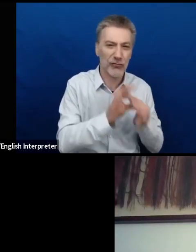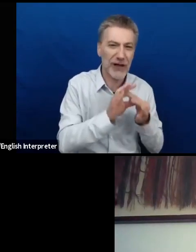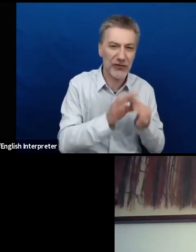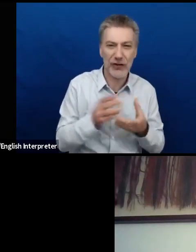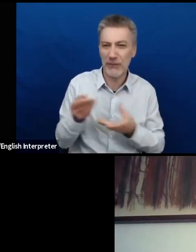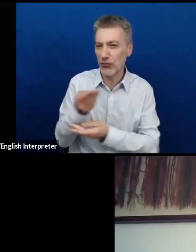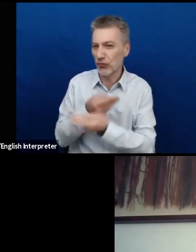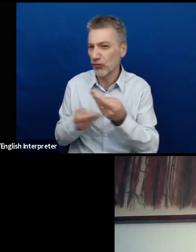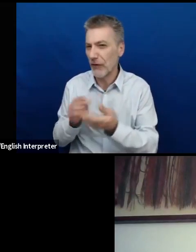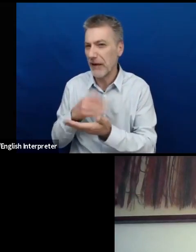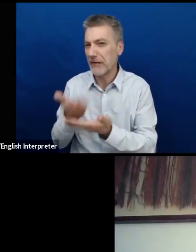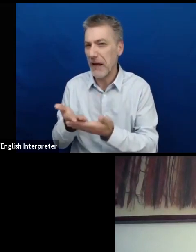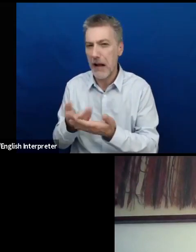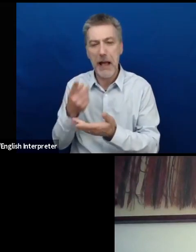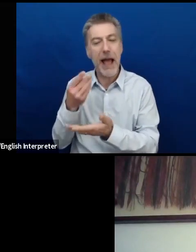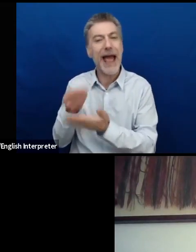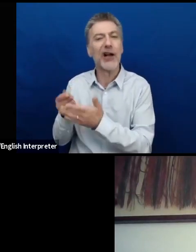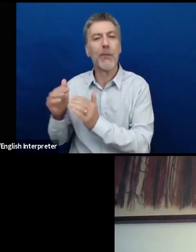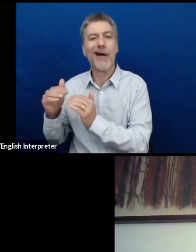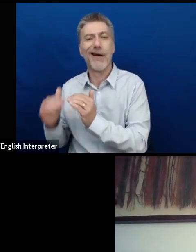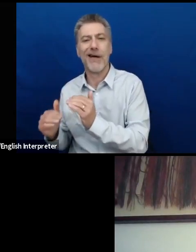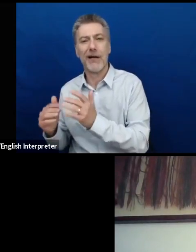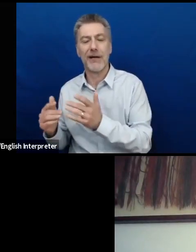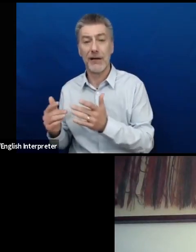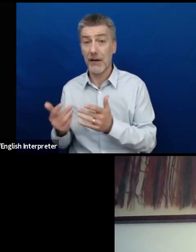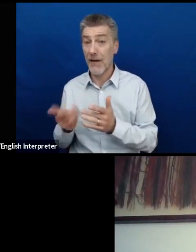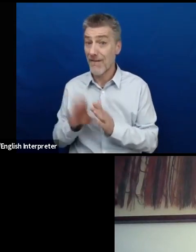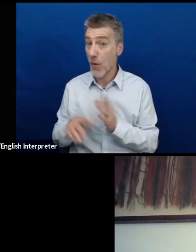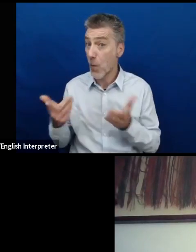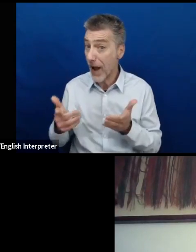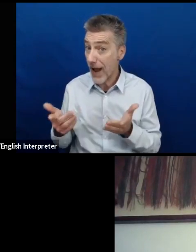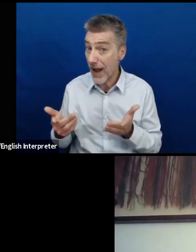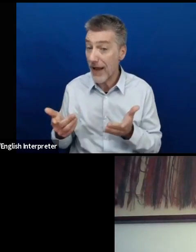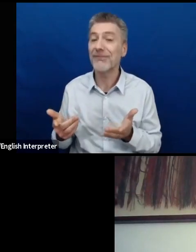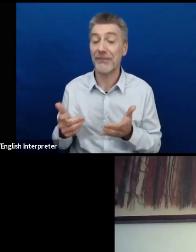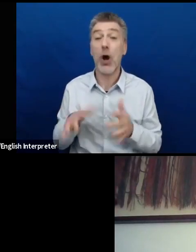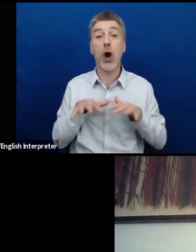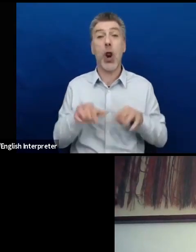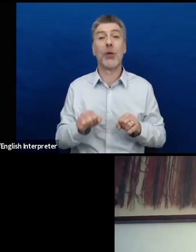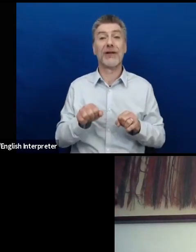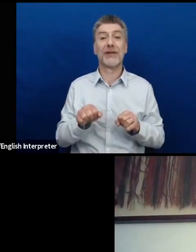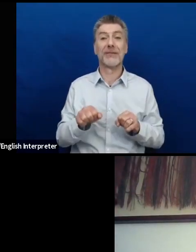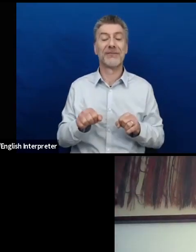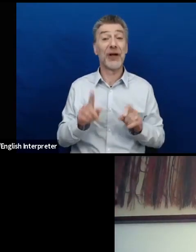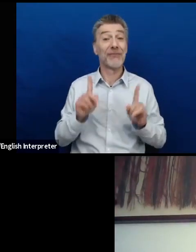I take the post colonial as a provocation to always